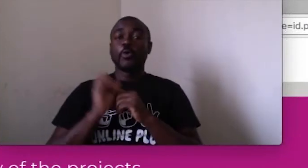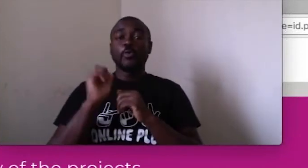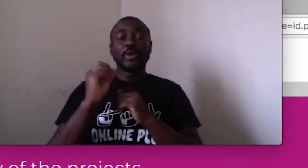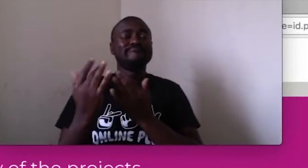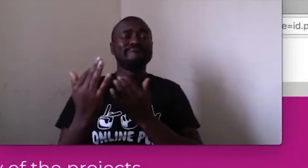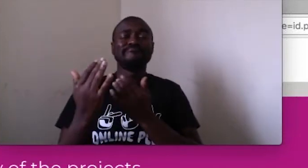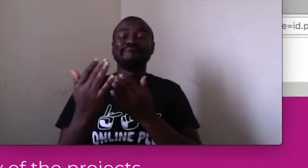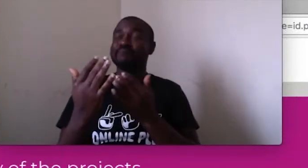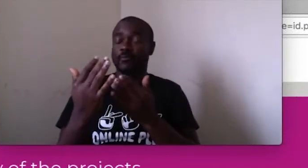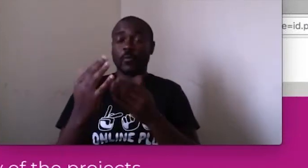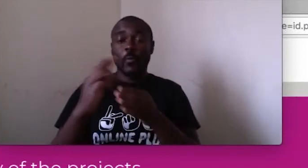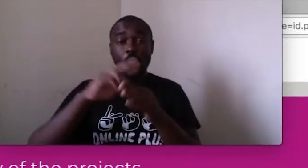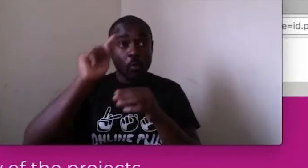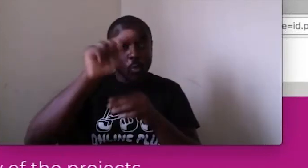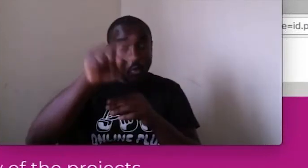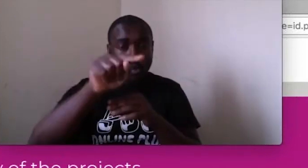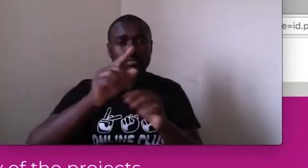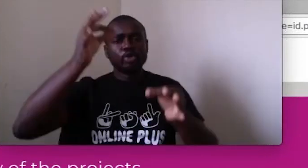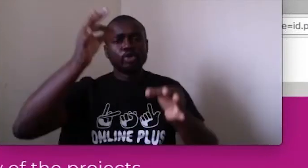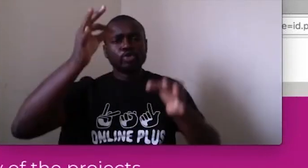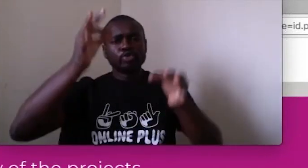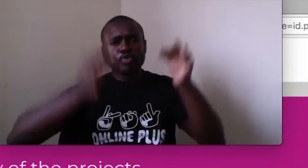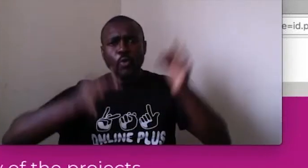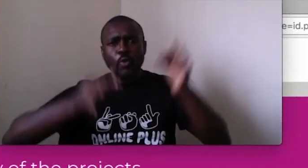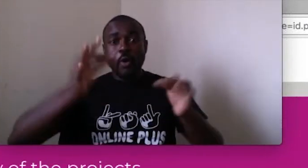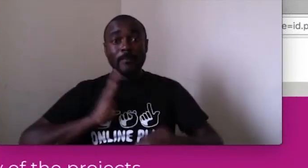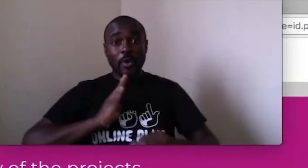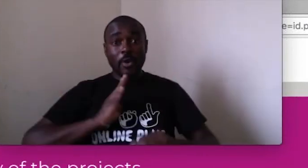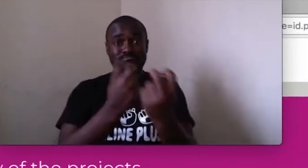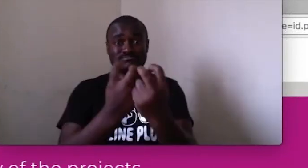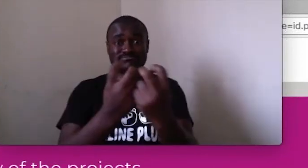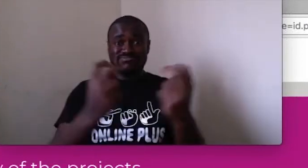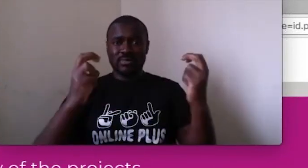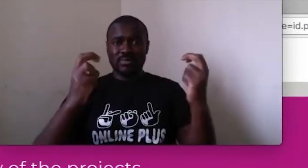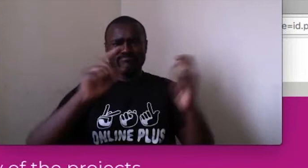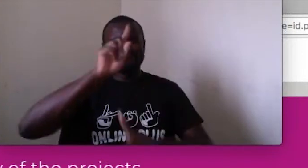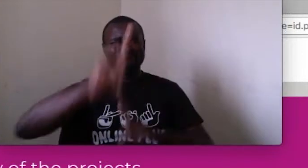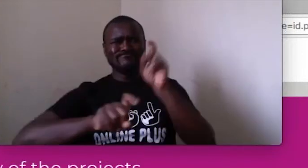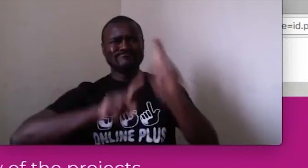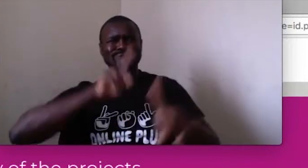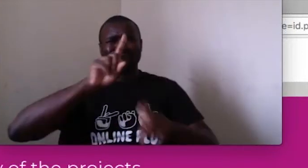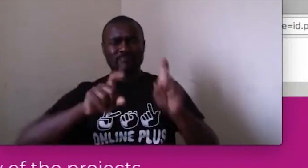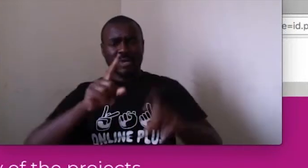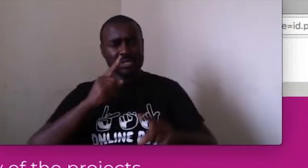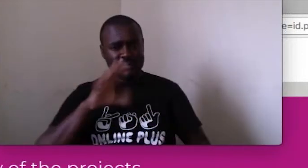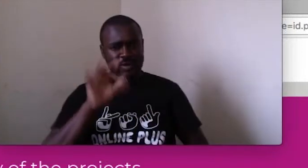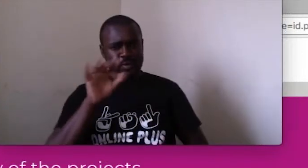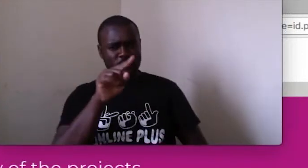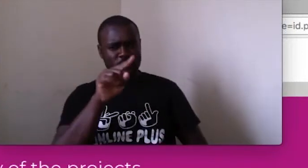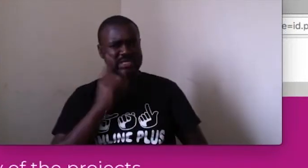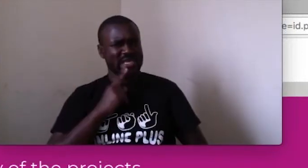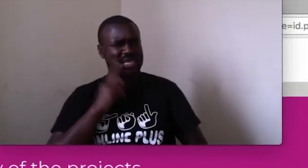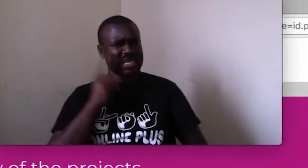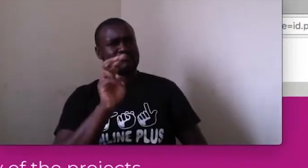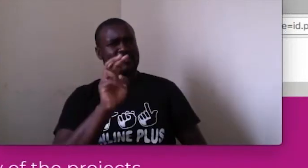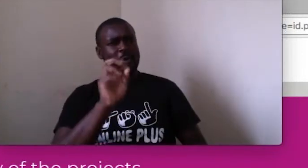But choosing the same idea on KSL which is Kenyan Sign Language So the board partner was there